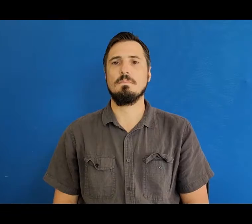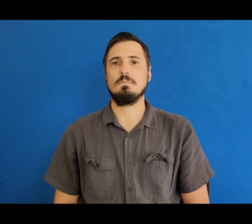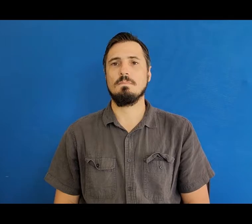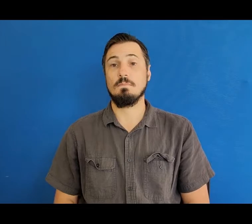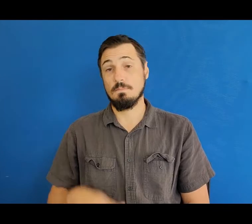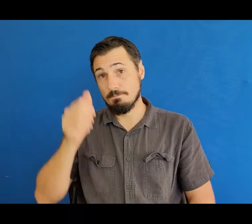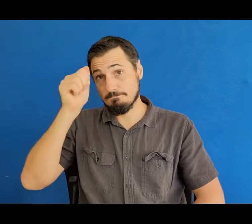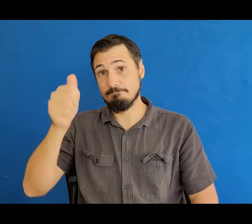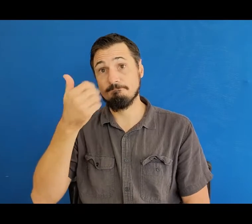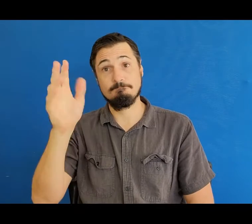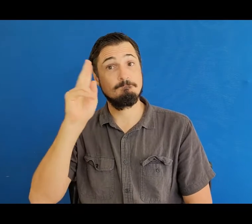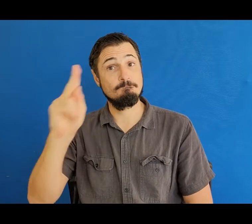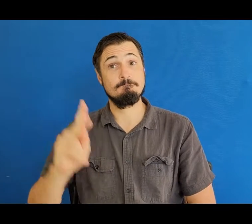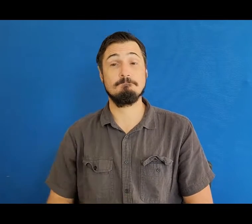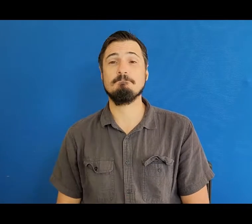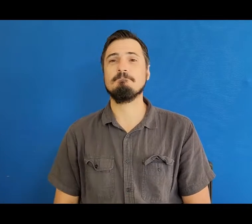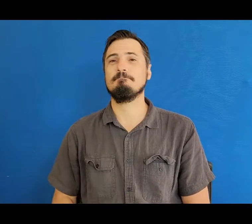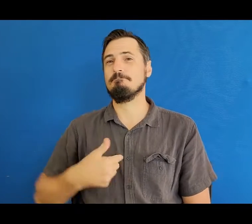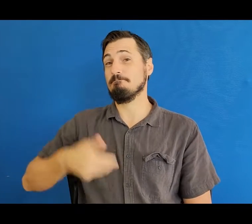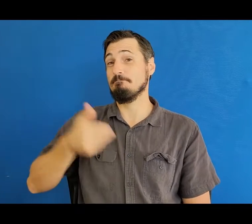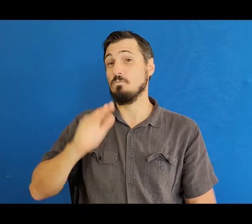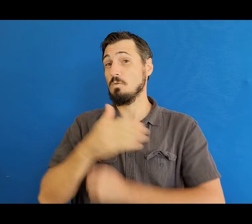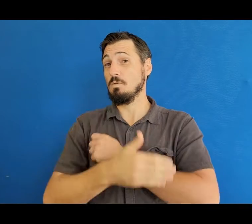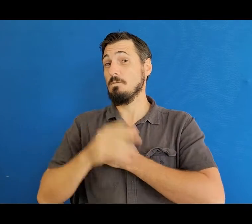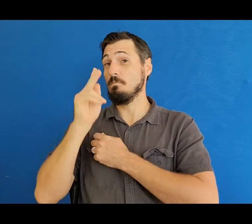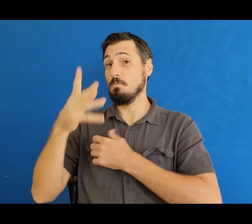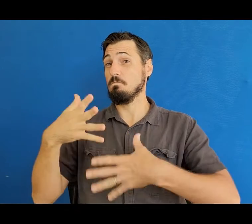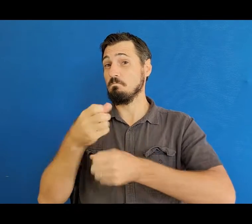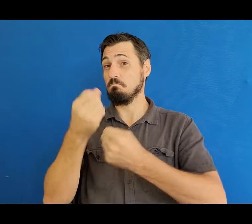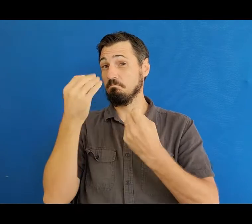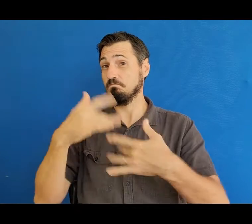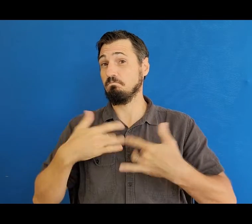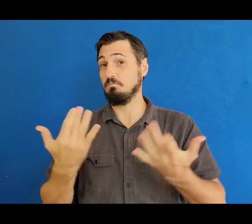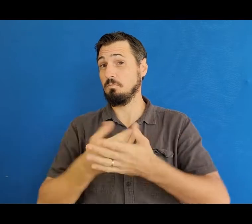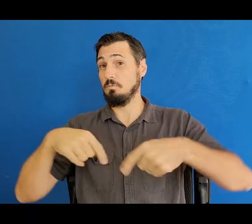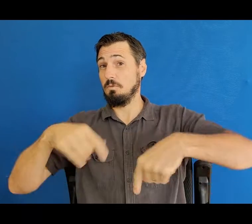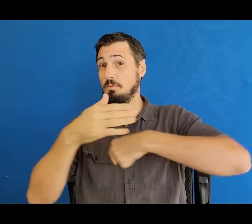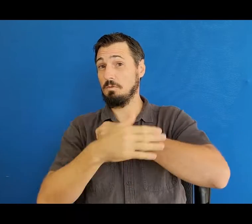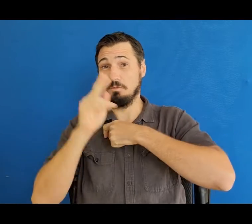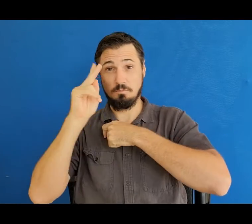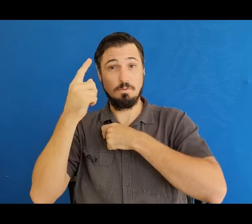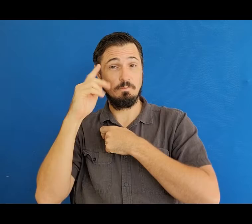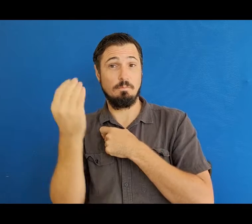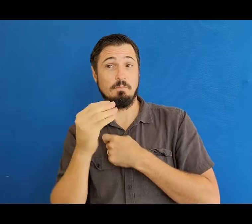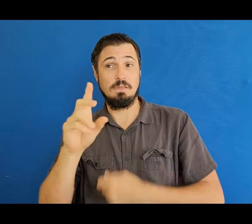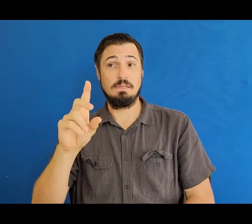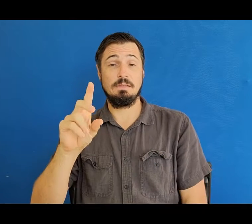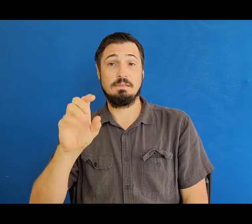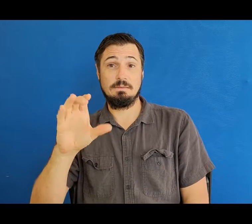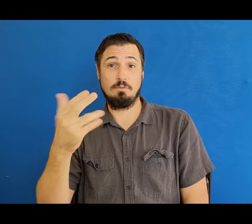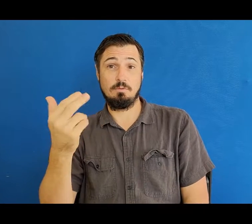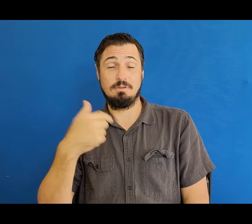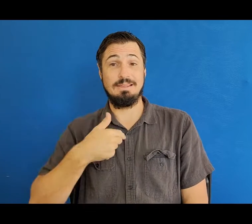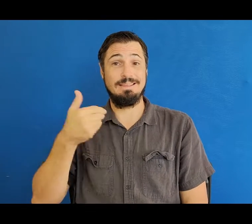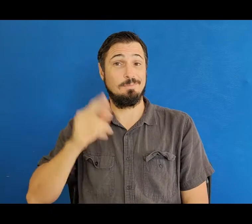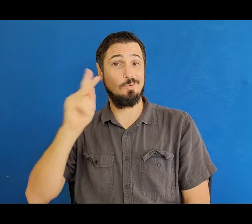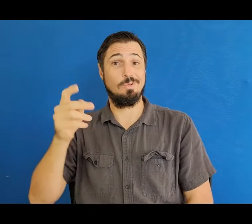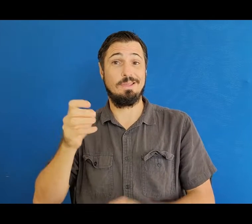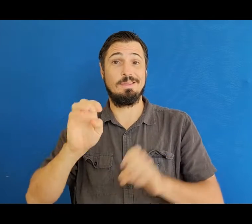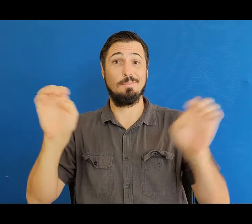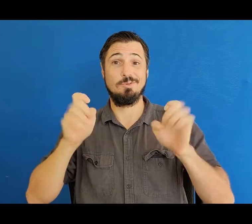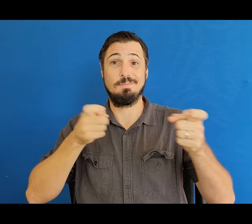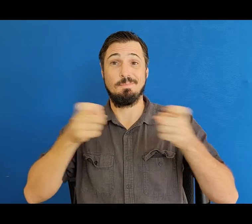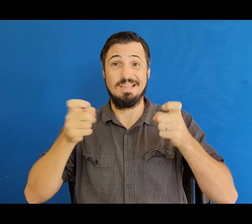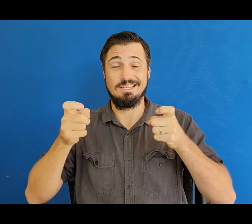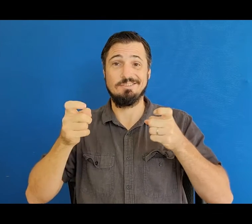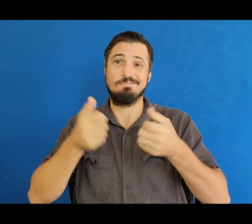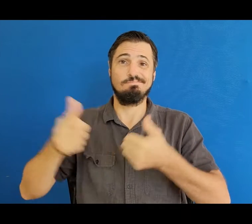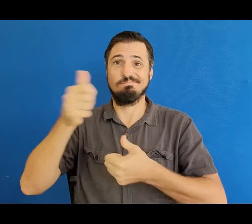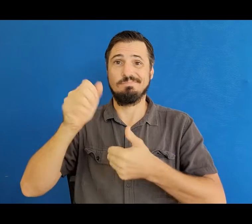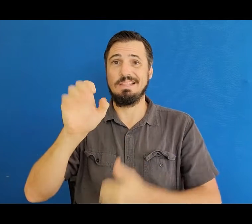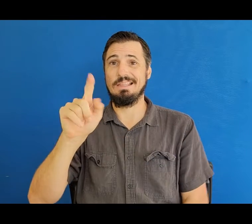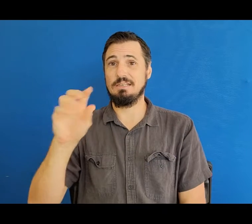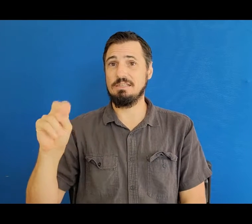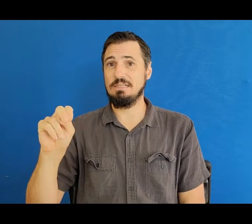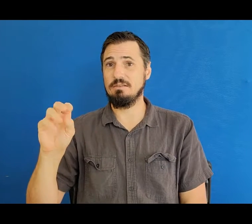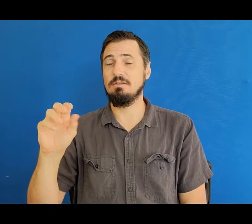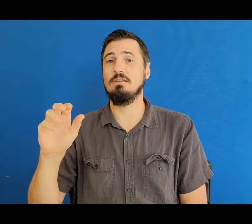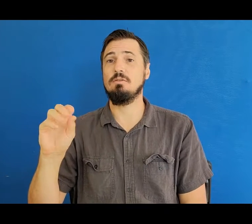Aloha Kaua‘i. This is your County of Kaua‘i briefing for Monday, December 13th. I’m Kauai Emergency Management Administrator Elton Ushio